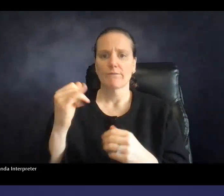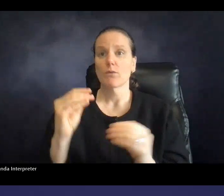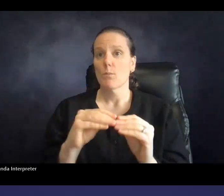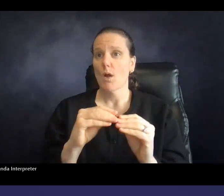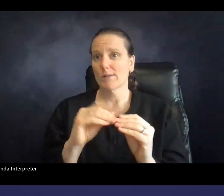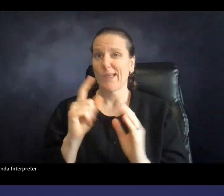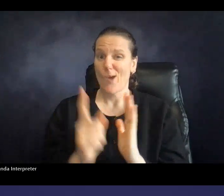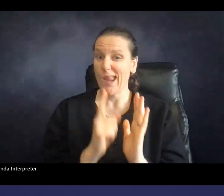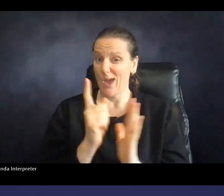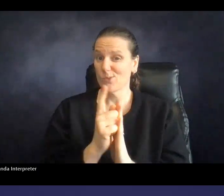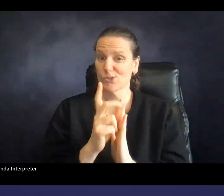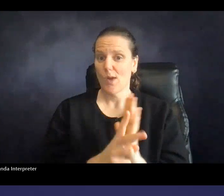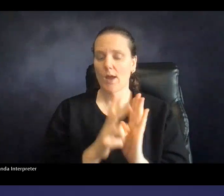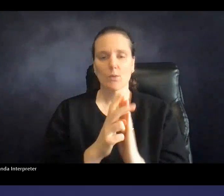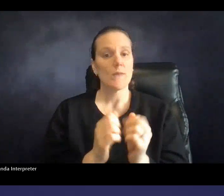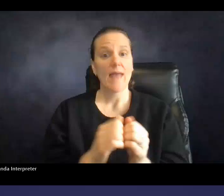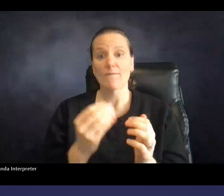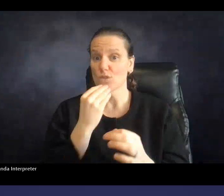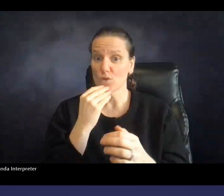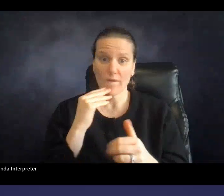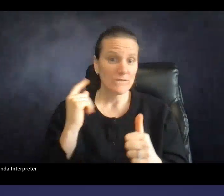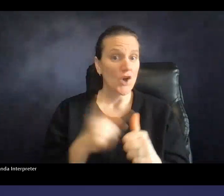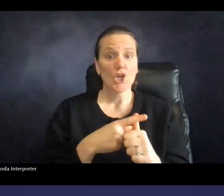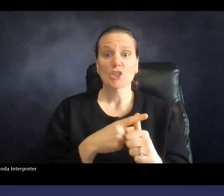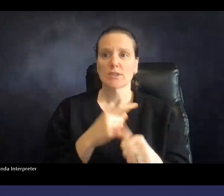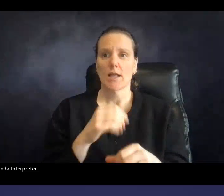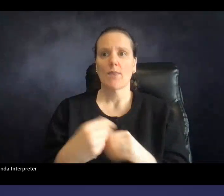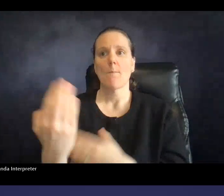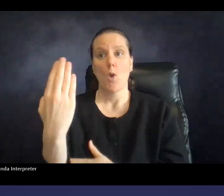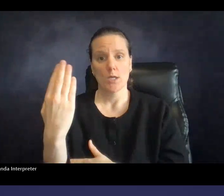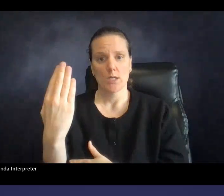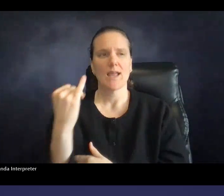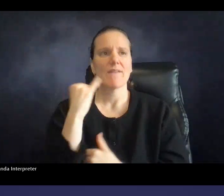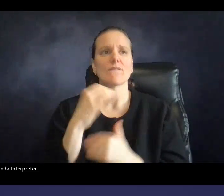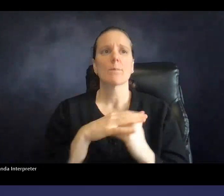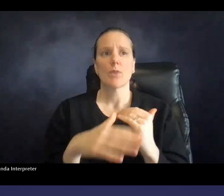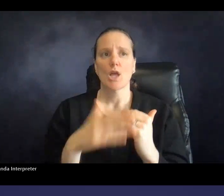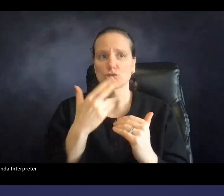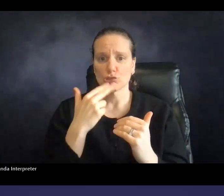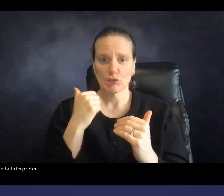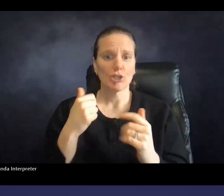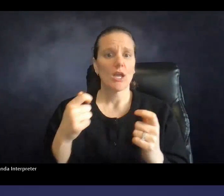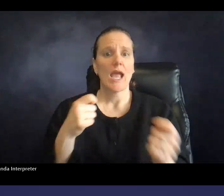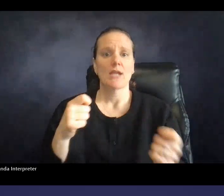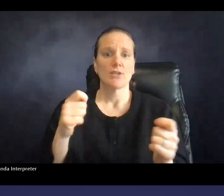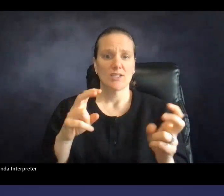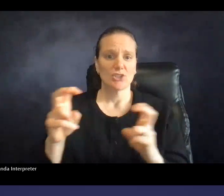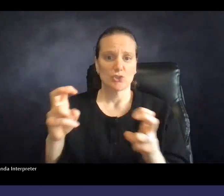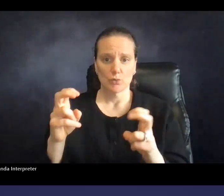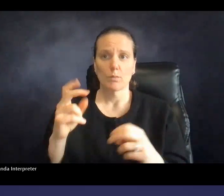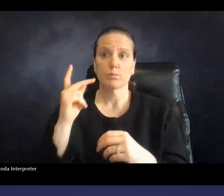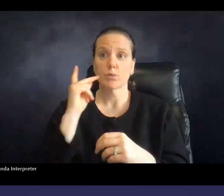or two without food first thing in the morning. If you have blood sugar handling issues, you wanna do protein first thing in the morning,